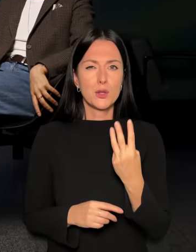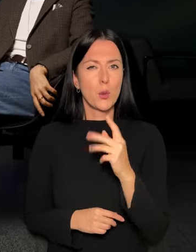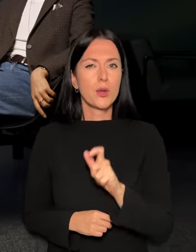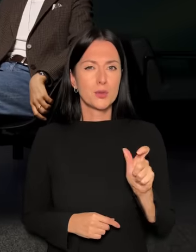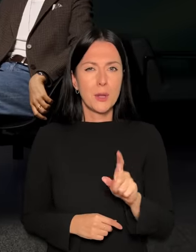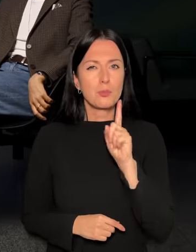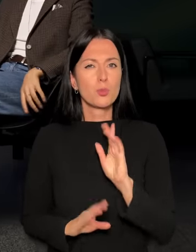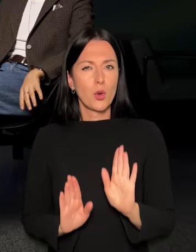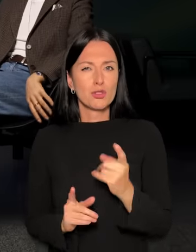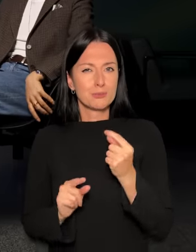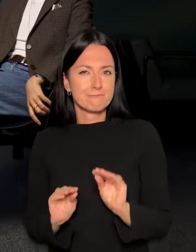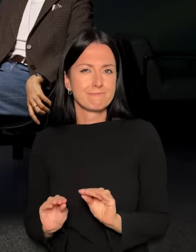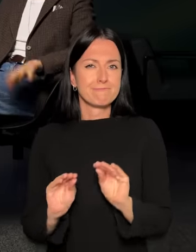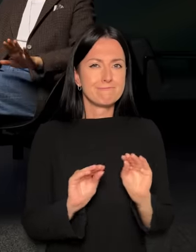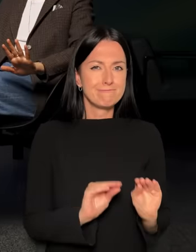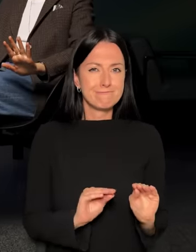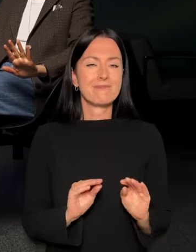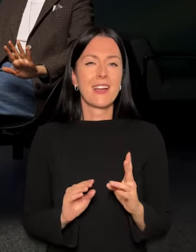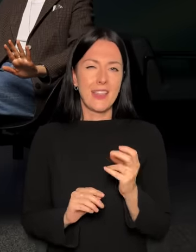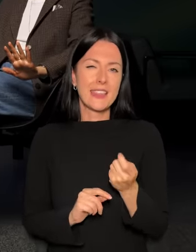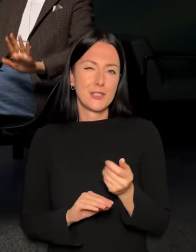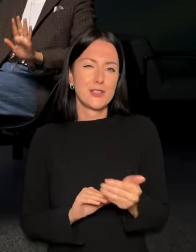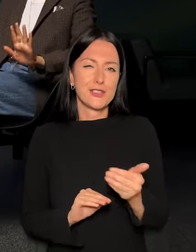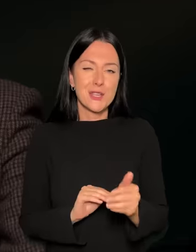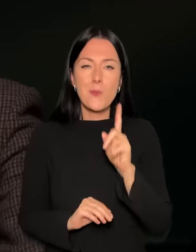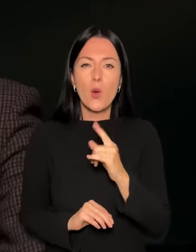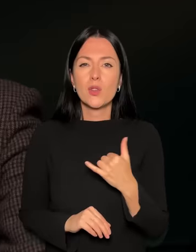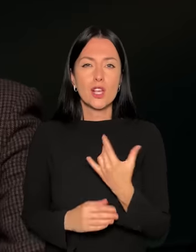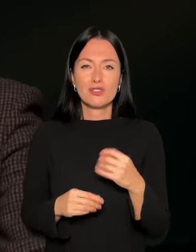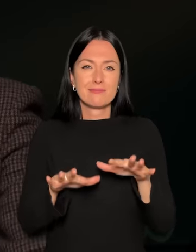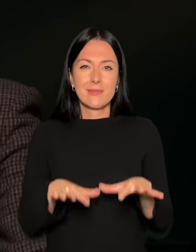I'll postpone it for a while until we have an office,